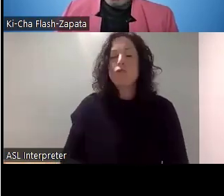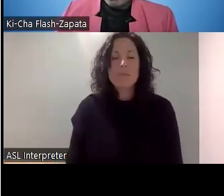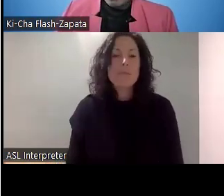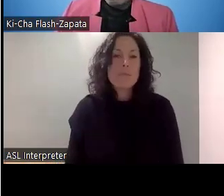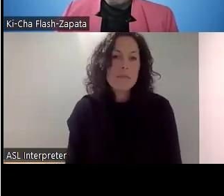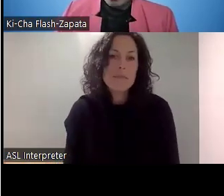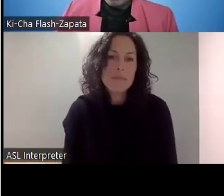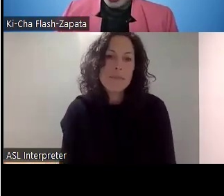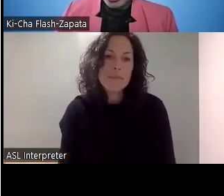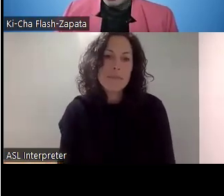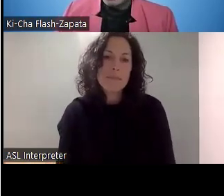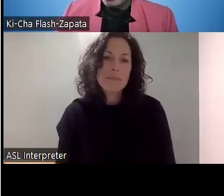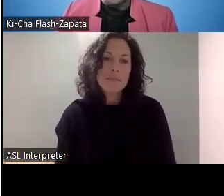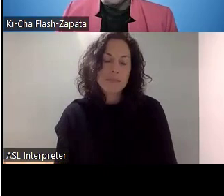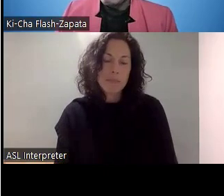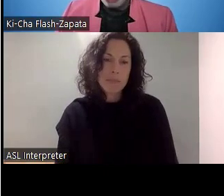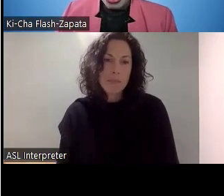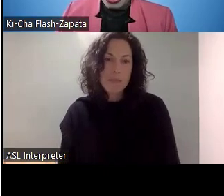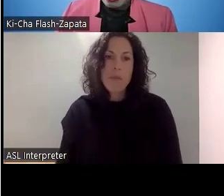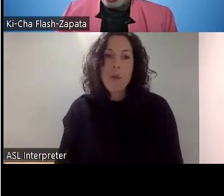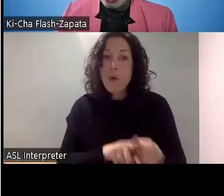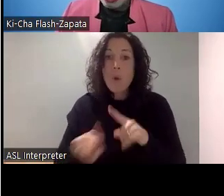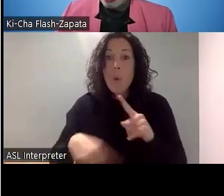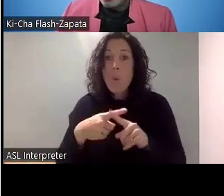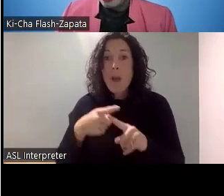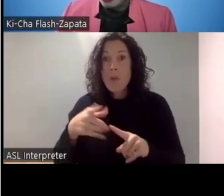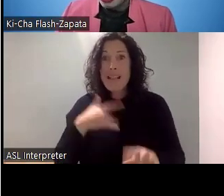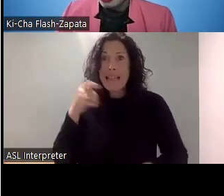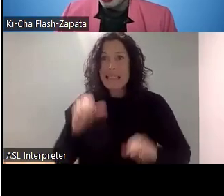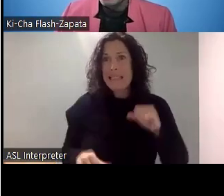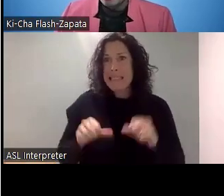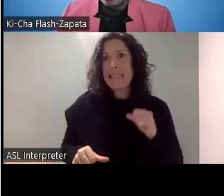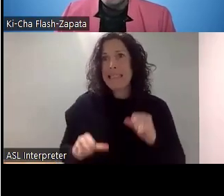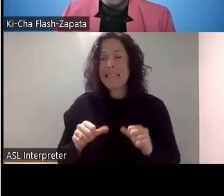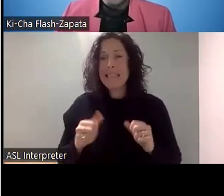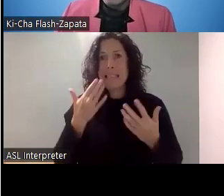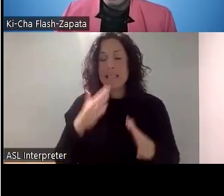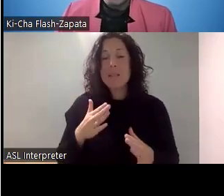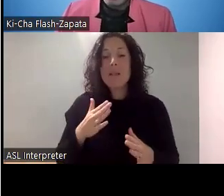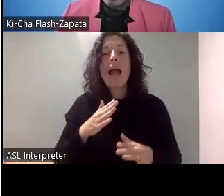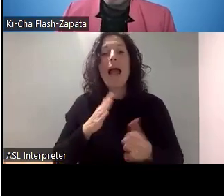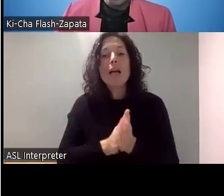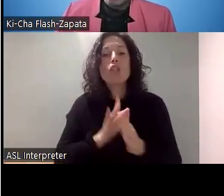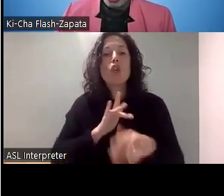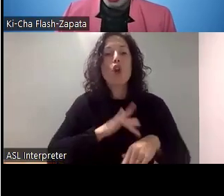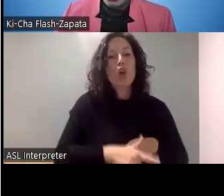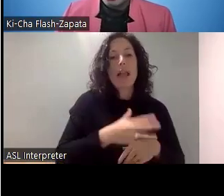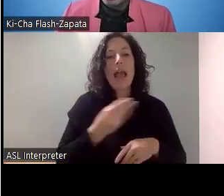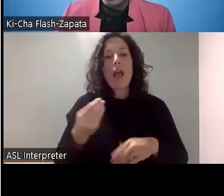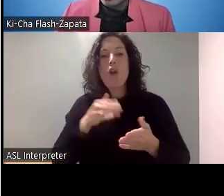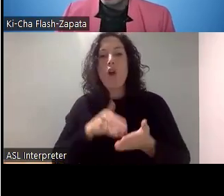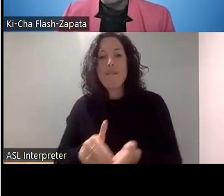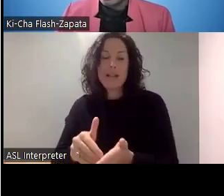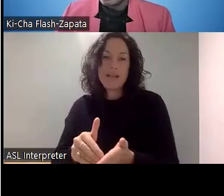Also, when in doubt, ask early and often. This is greatly encouraged,